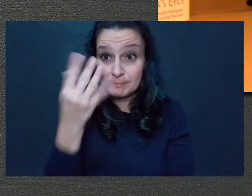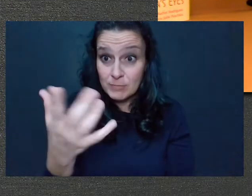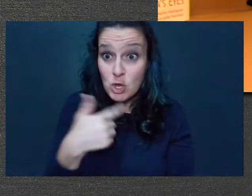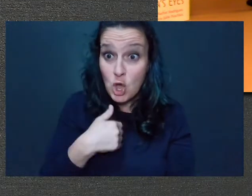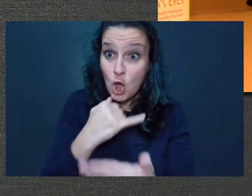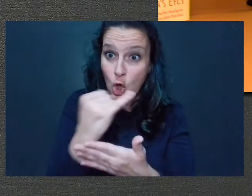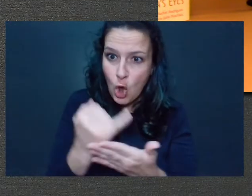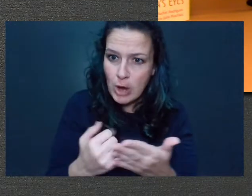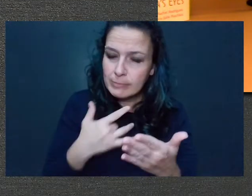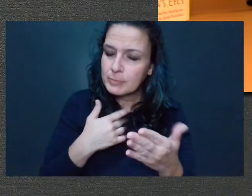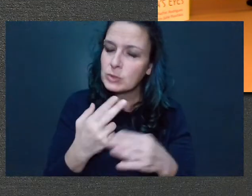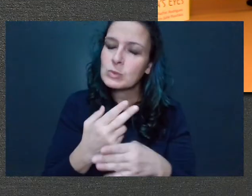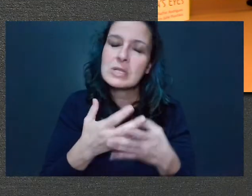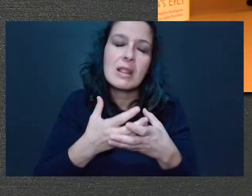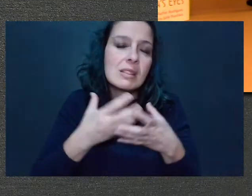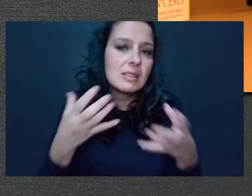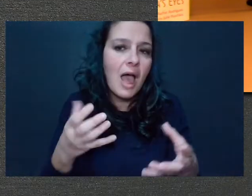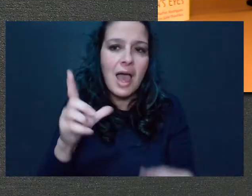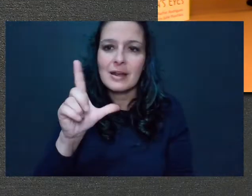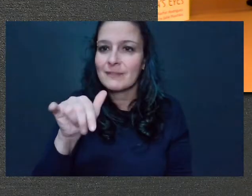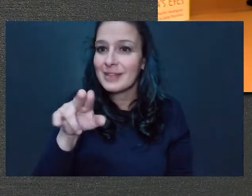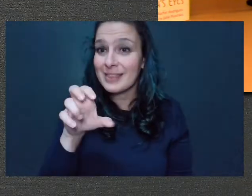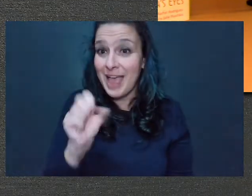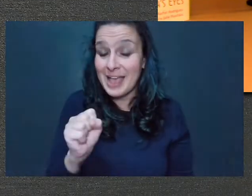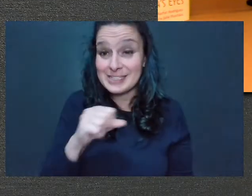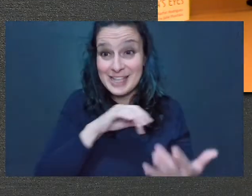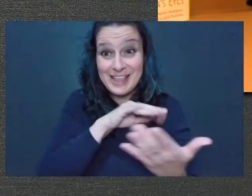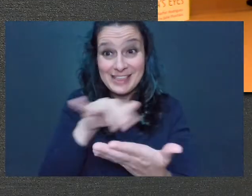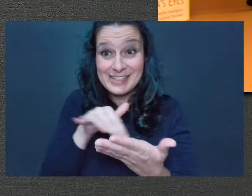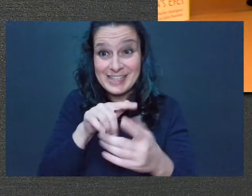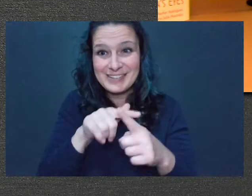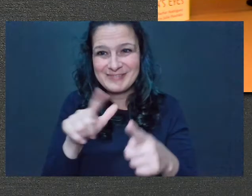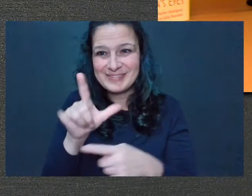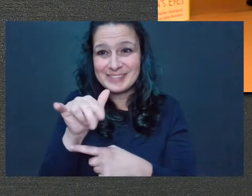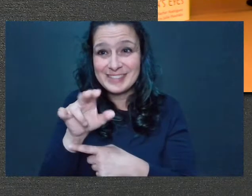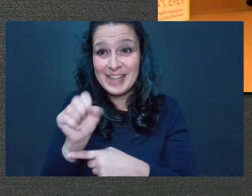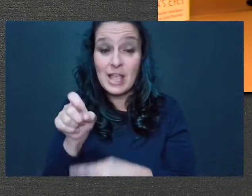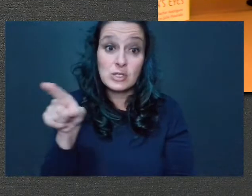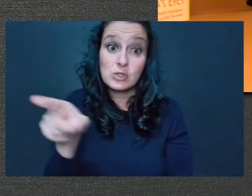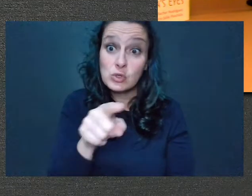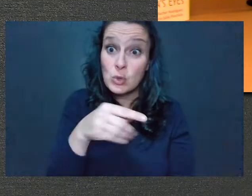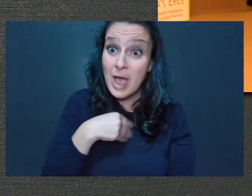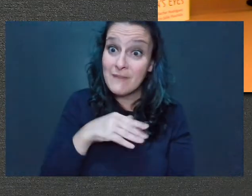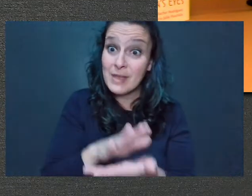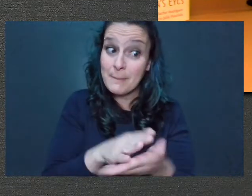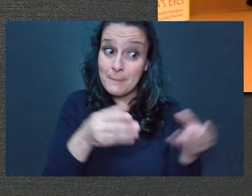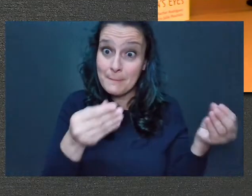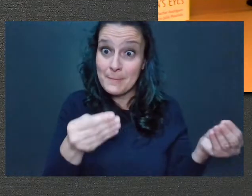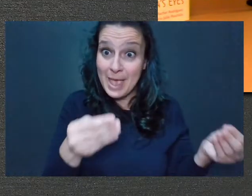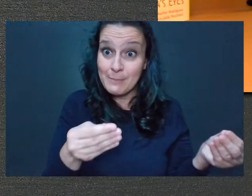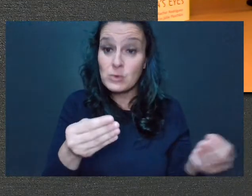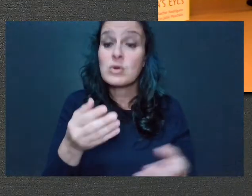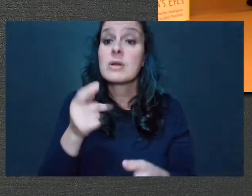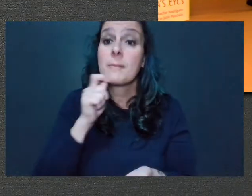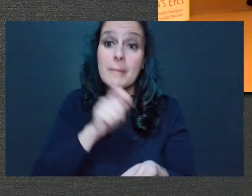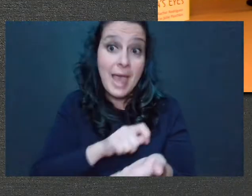And let's study some lines. Do you have a piece of paper laying around that you can use, and maybe a pencil or crayon?